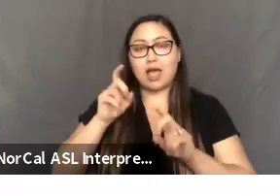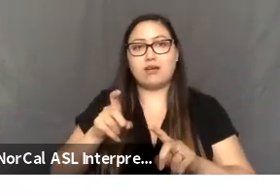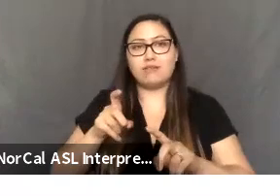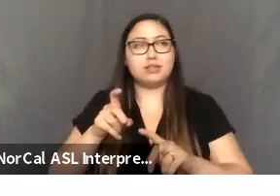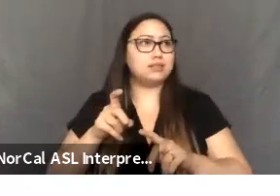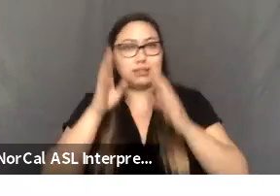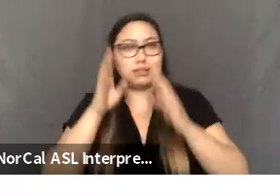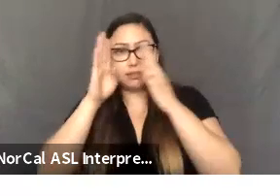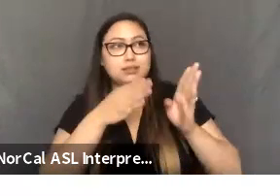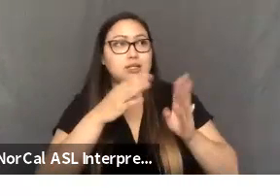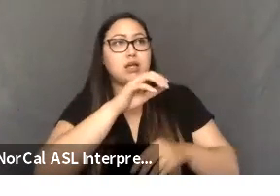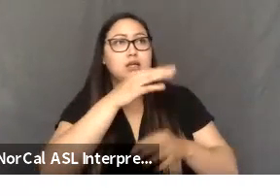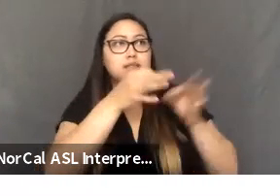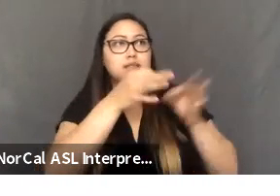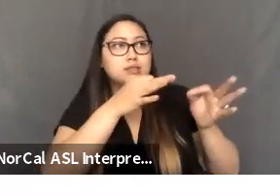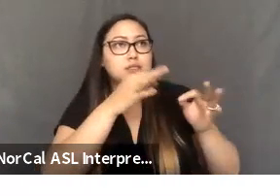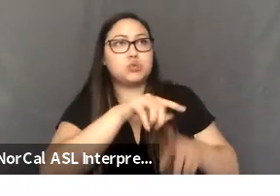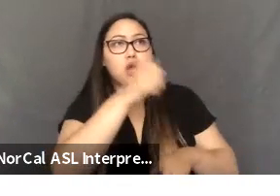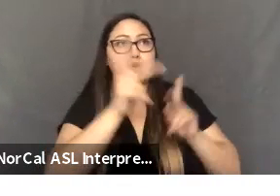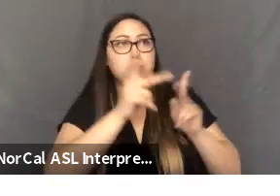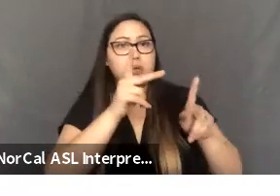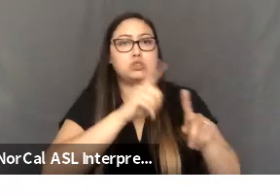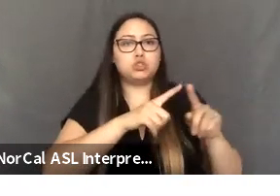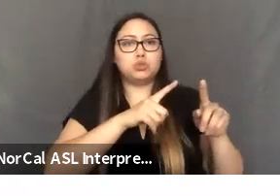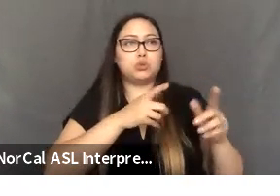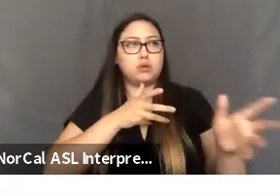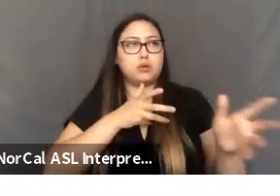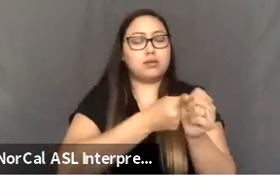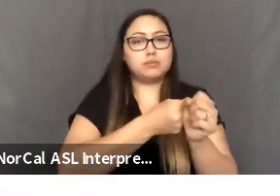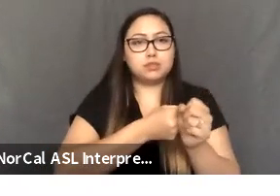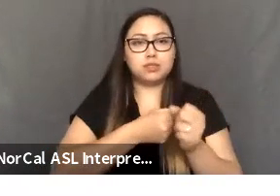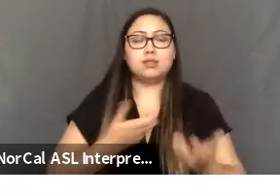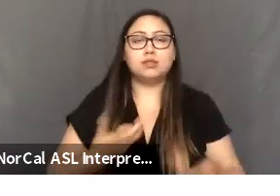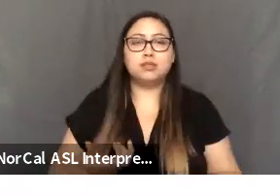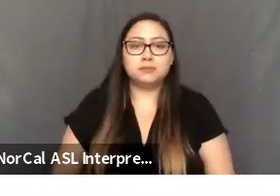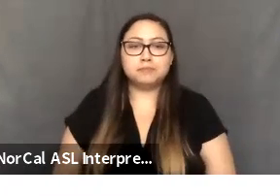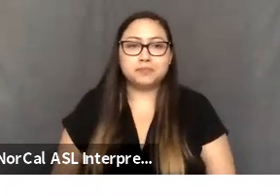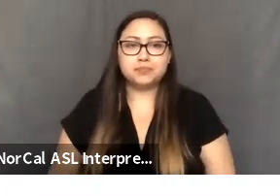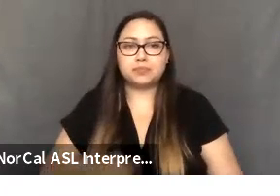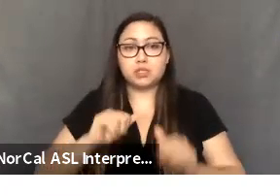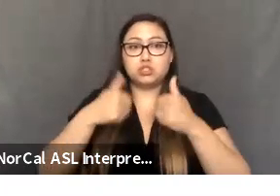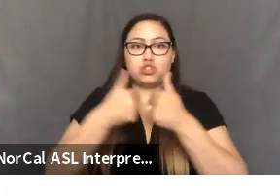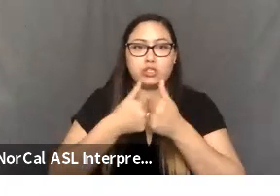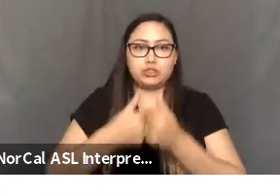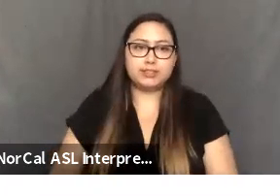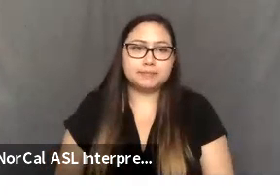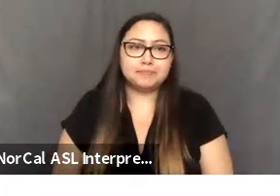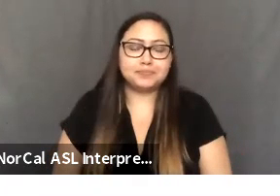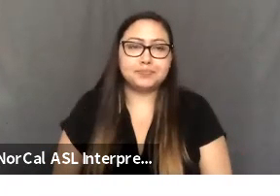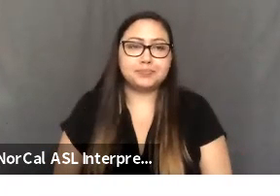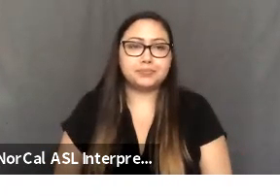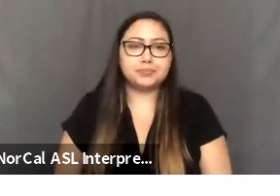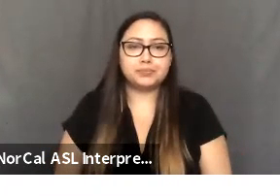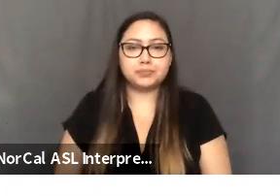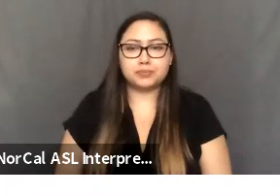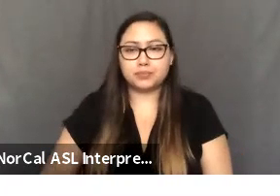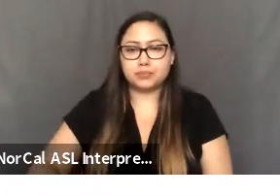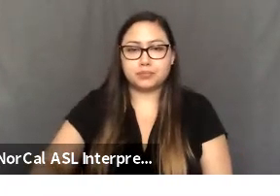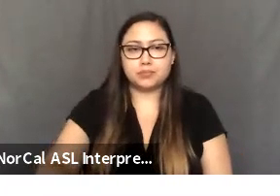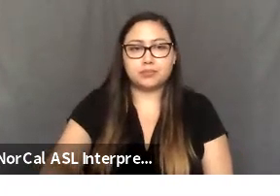to speed. One of the challenges is that we have had a lot of turnover. Participants also talked